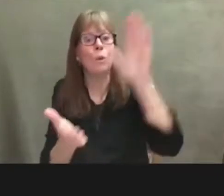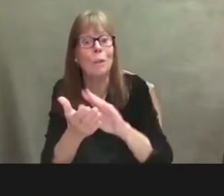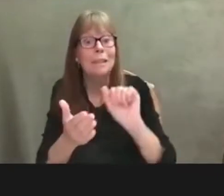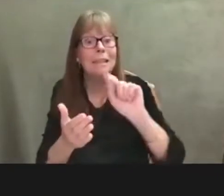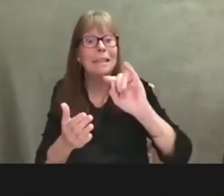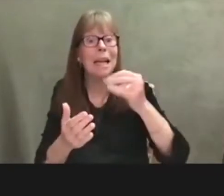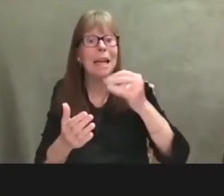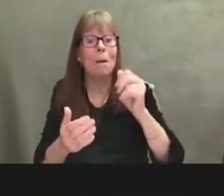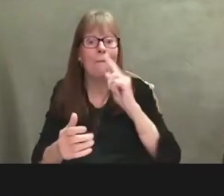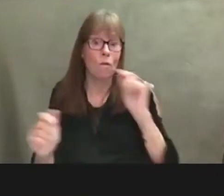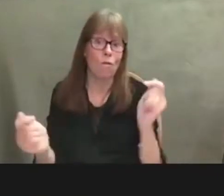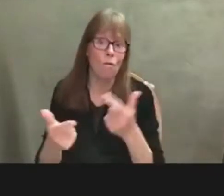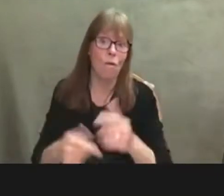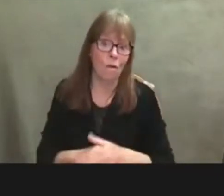Absolutely.